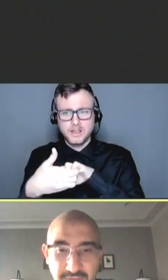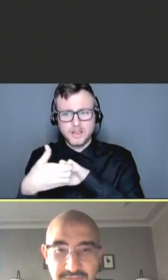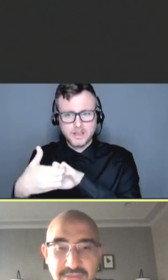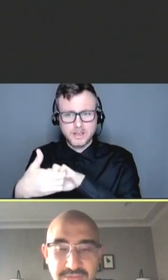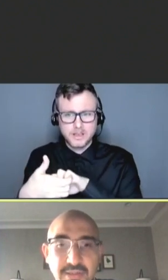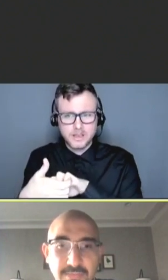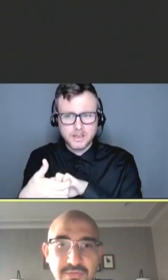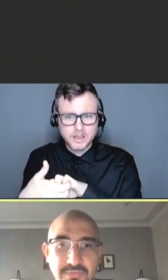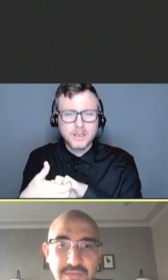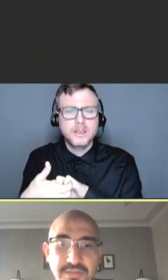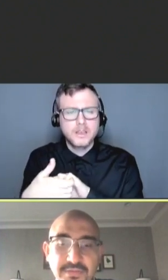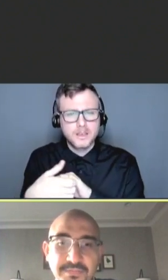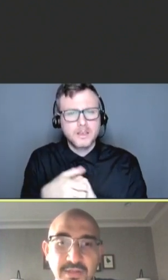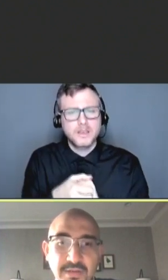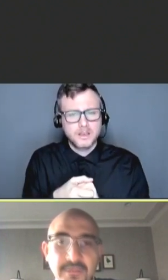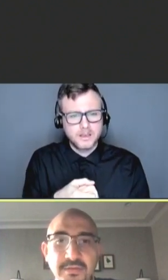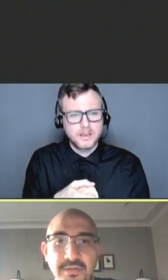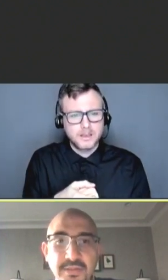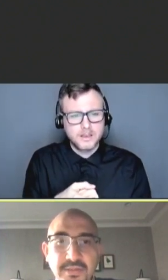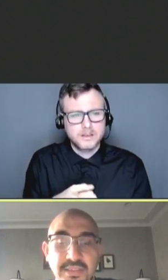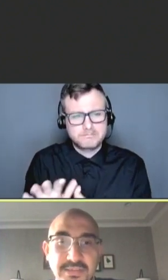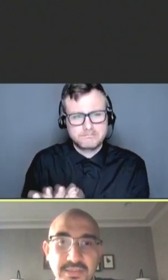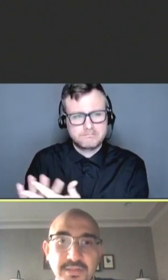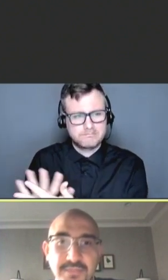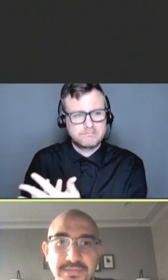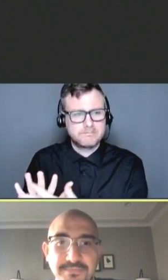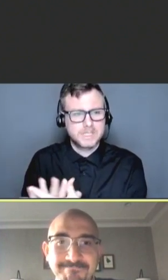Moderna, and this is the second part of the data. Next slide.